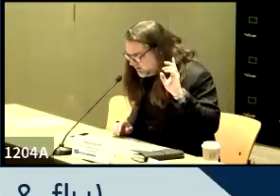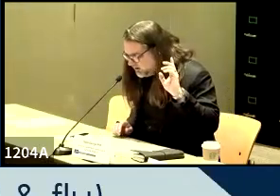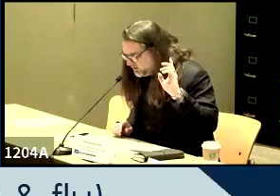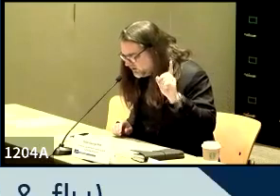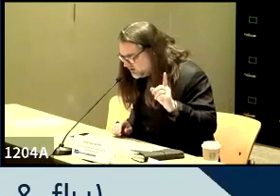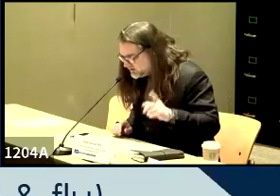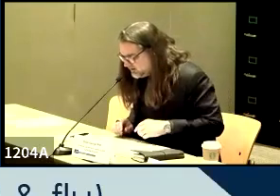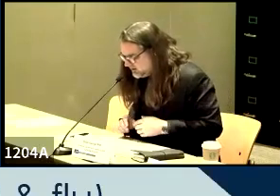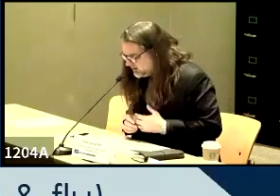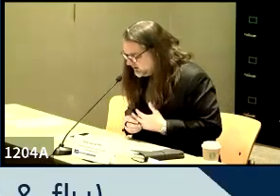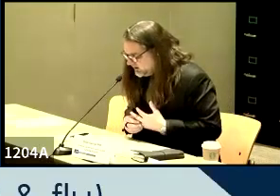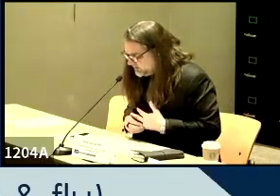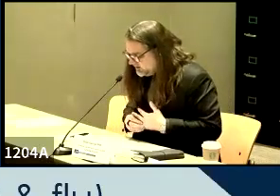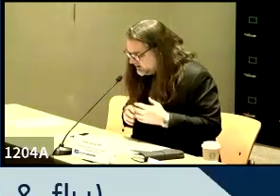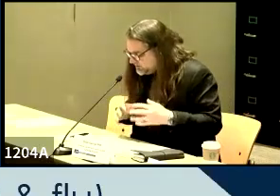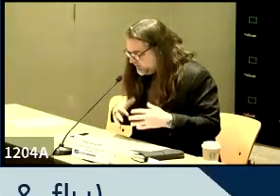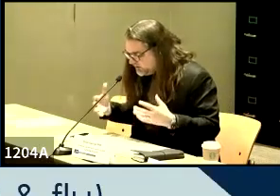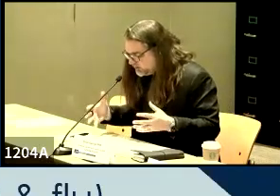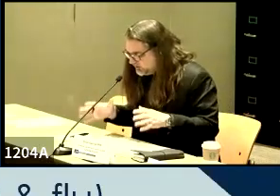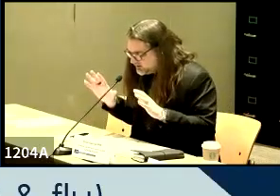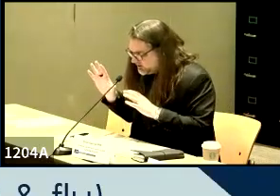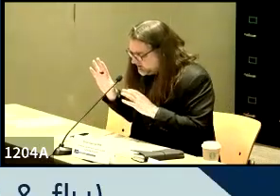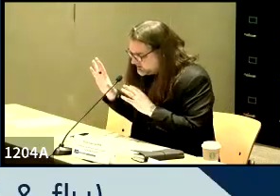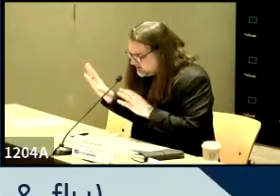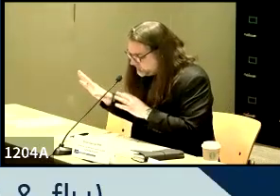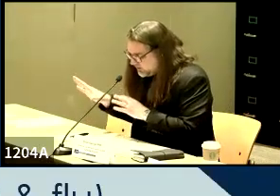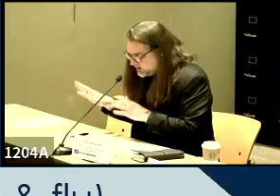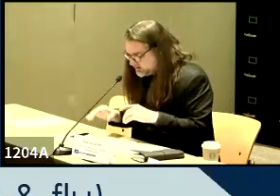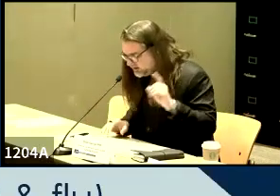The Rt has been publicly released on the CFA website